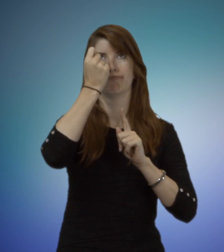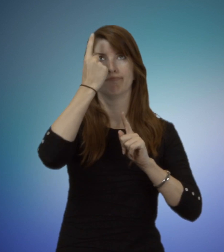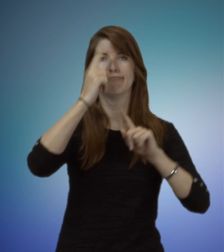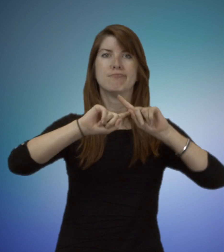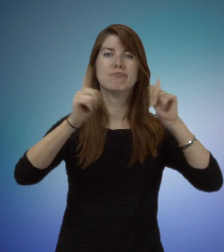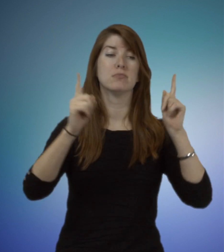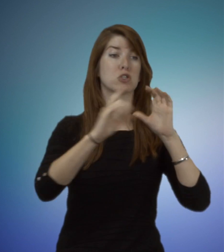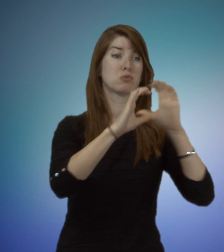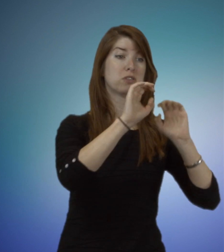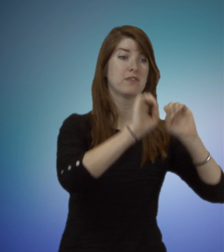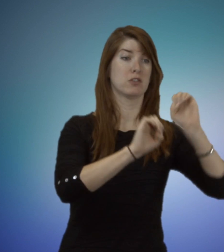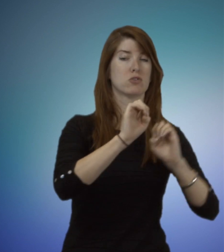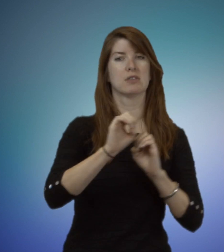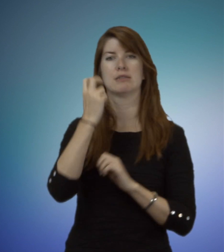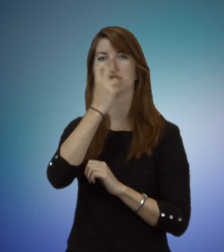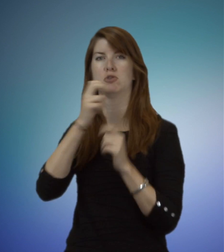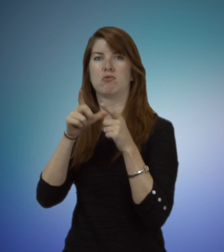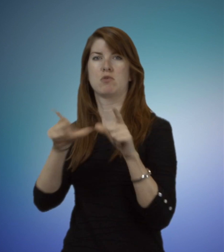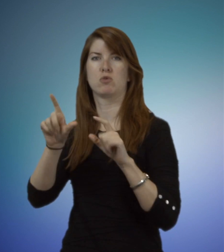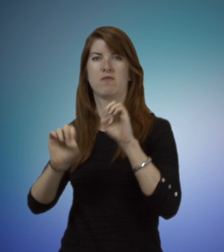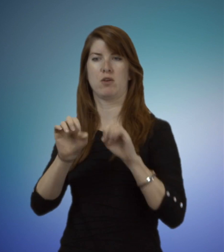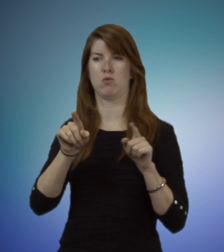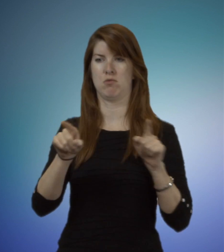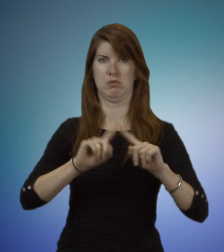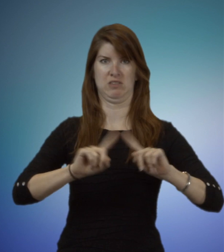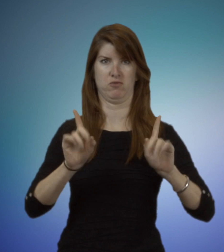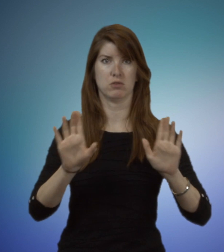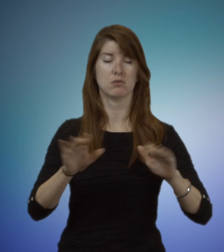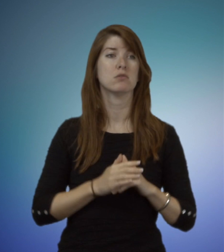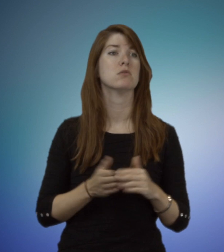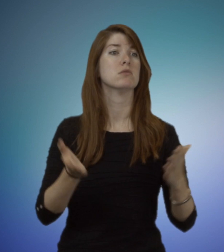versus a speech and language evaluation, common terminology and acronyms,